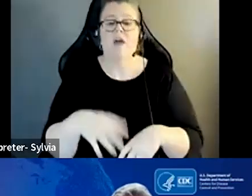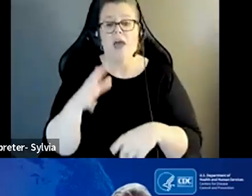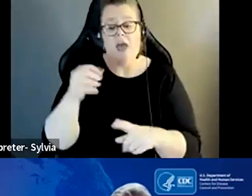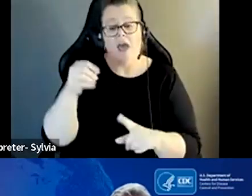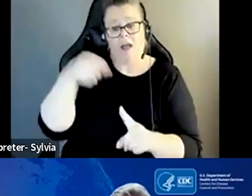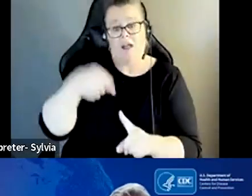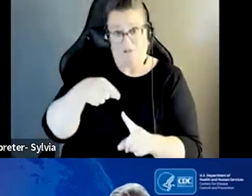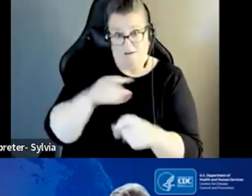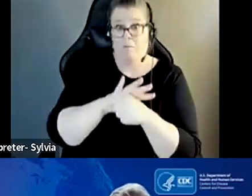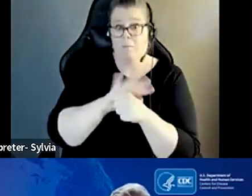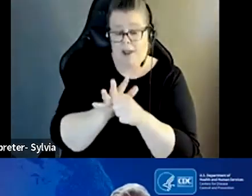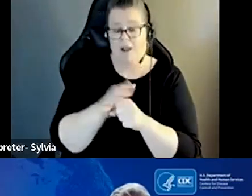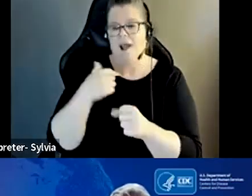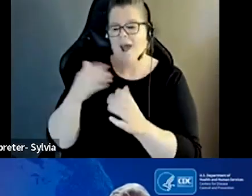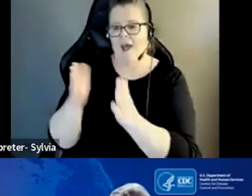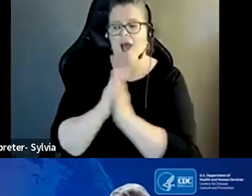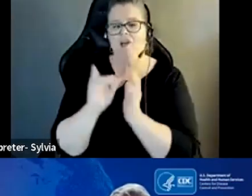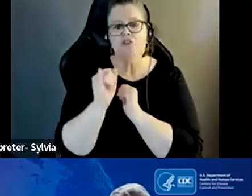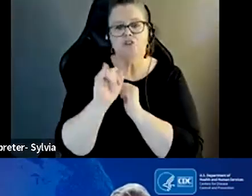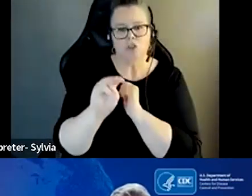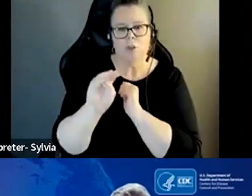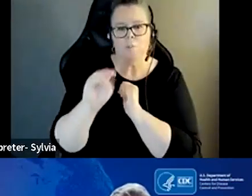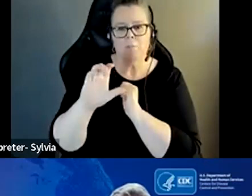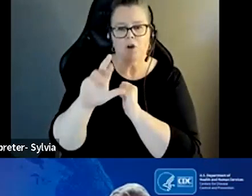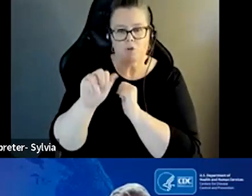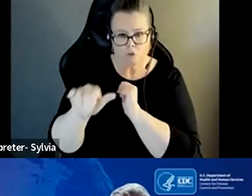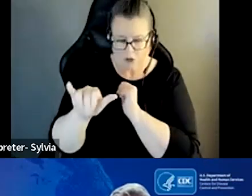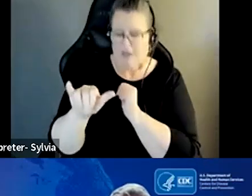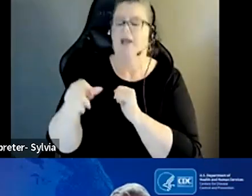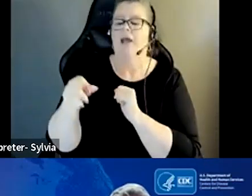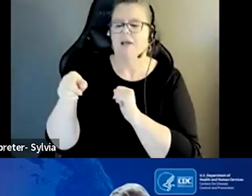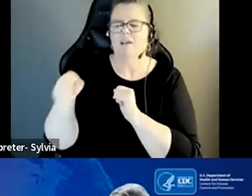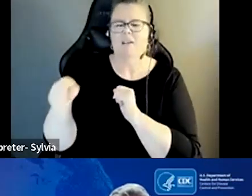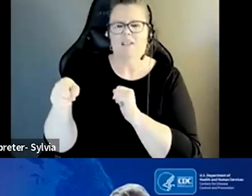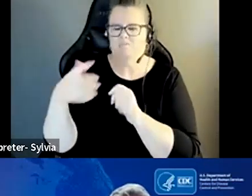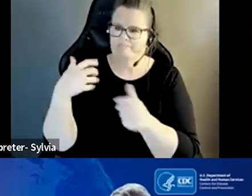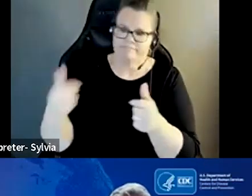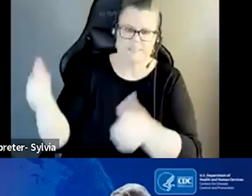I've also asked Jim McCray, a senior and long-time leader from the Health Services --